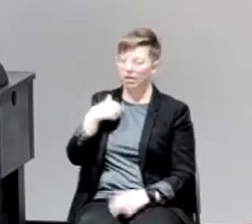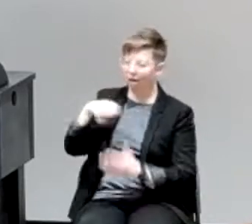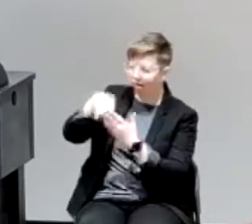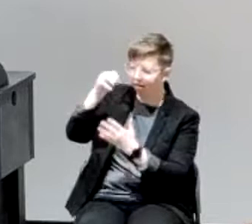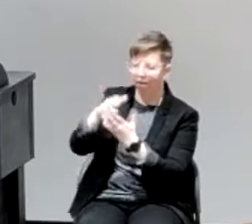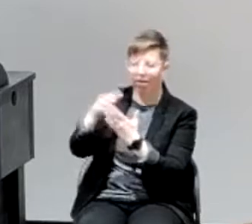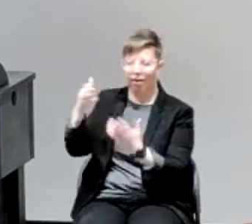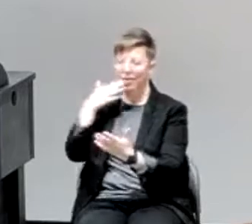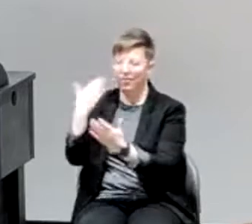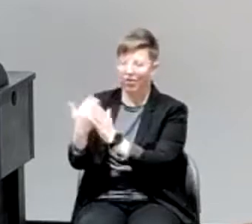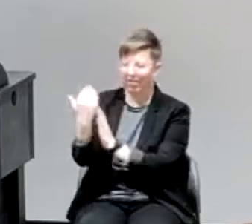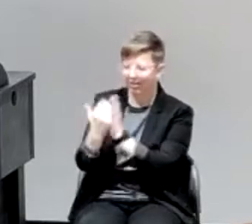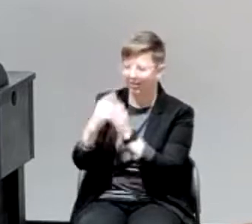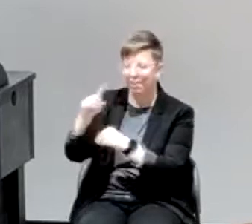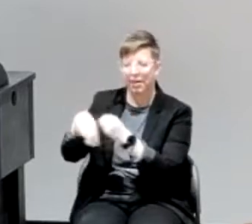It is for me, a spiritual